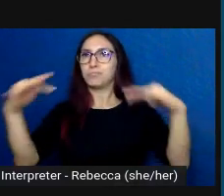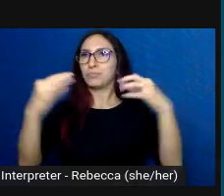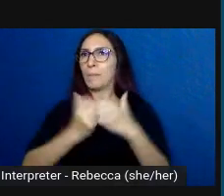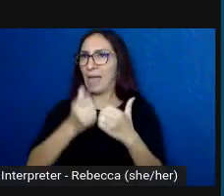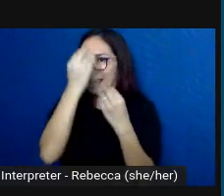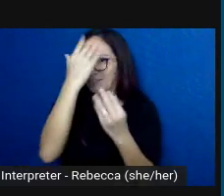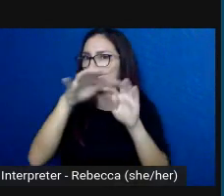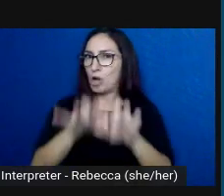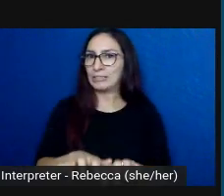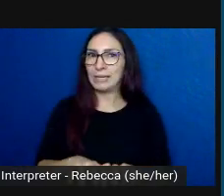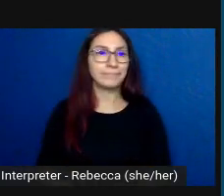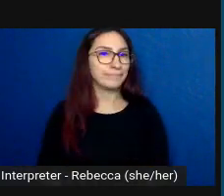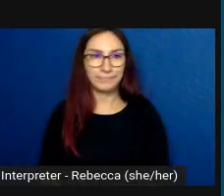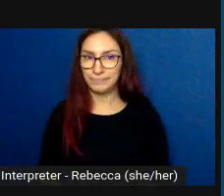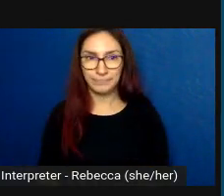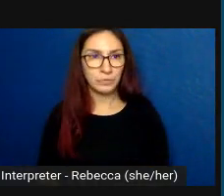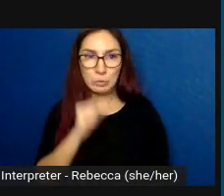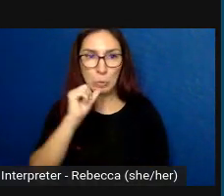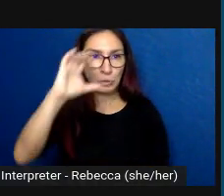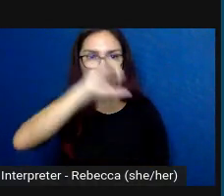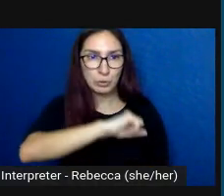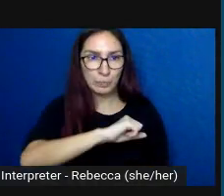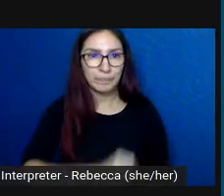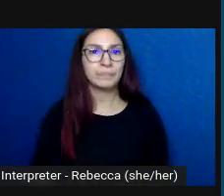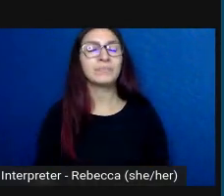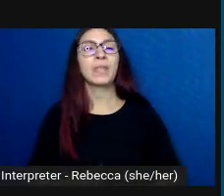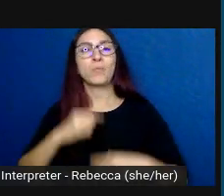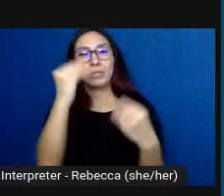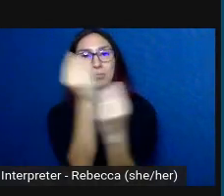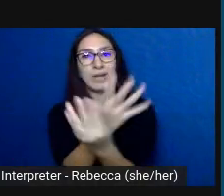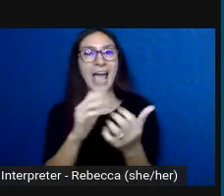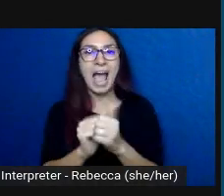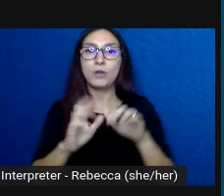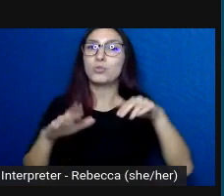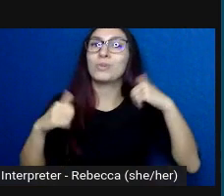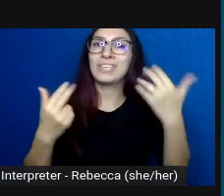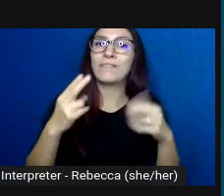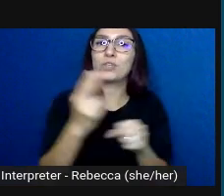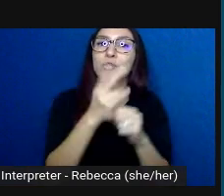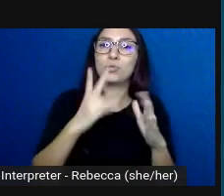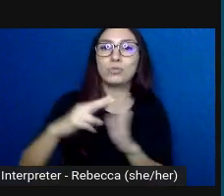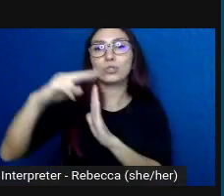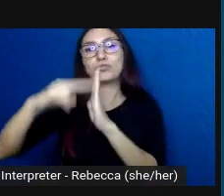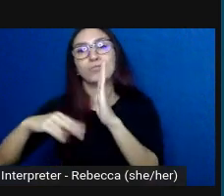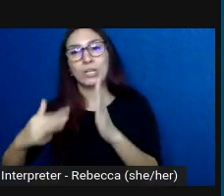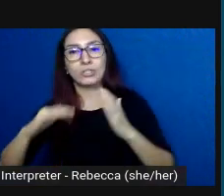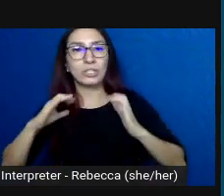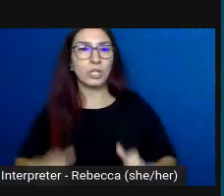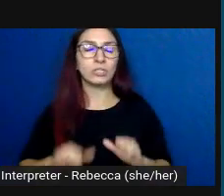I'm going to share with you how you can give your users, readers, customers a choice while designing for a diversity